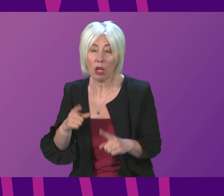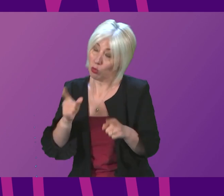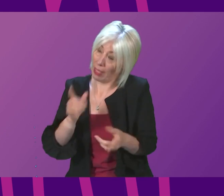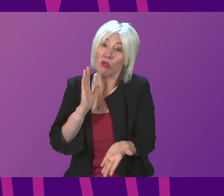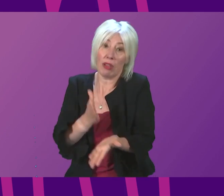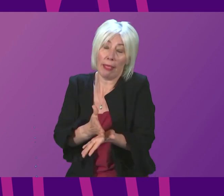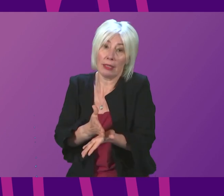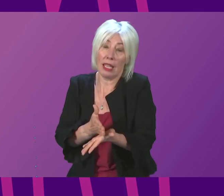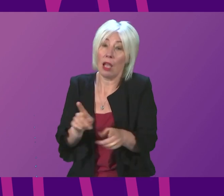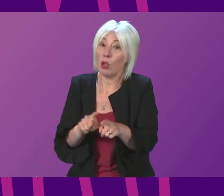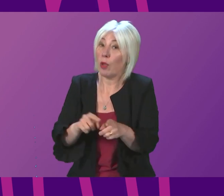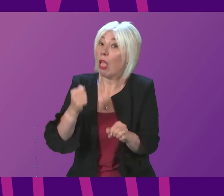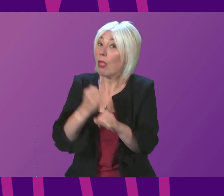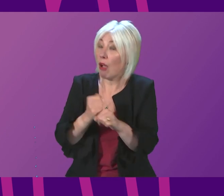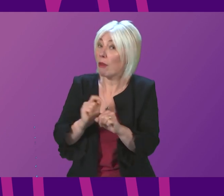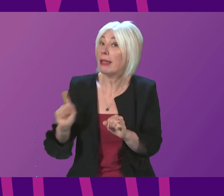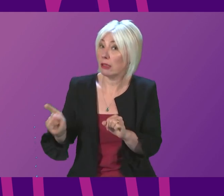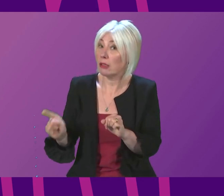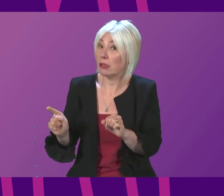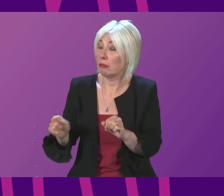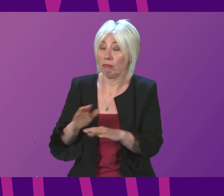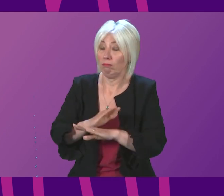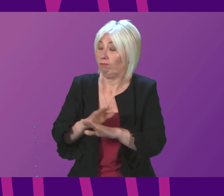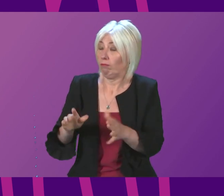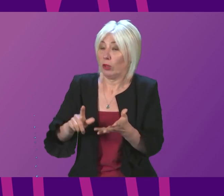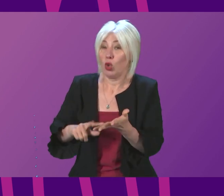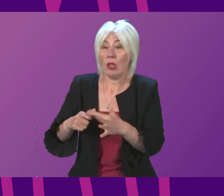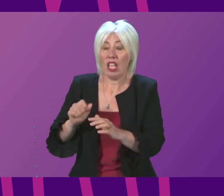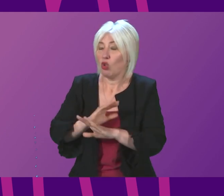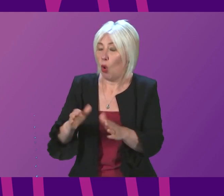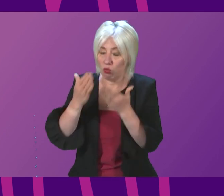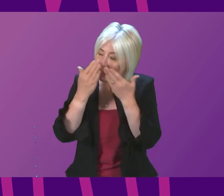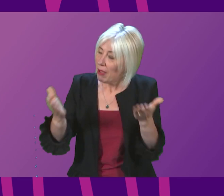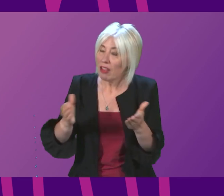We also have a UK Government that is showing no respect for the rule of law, for international